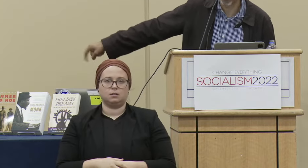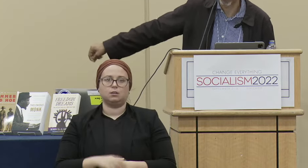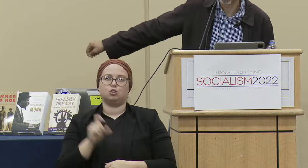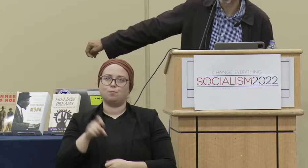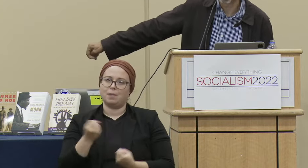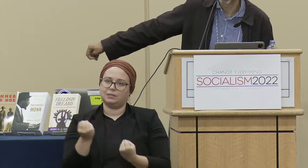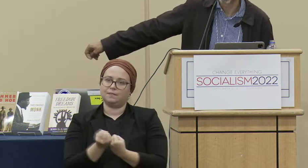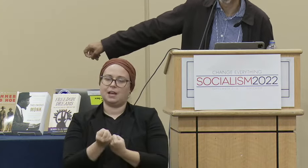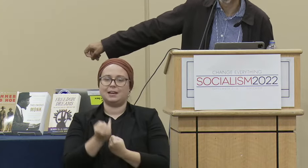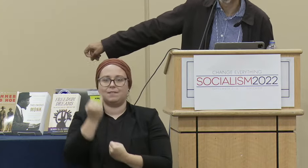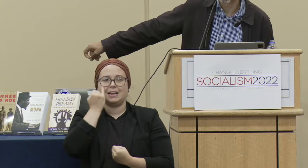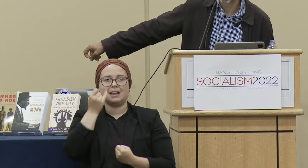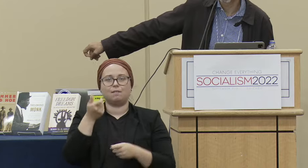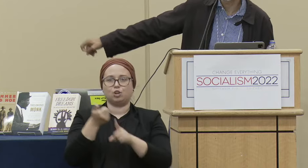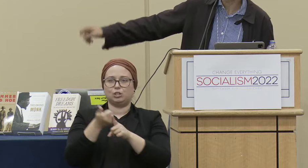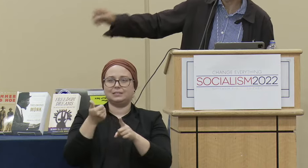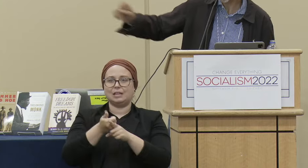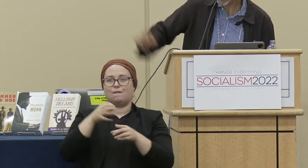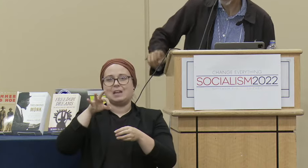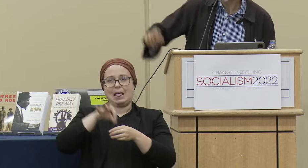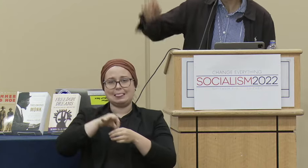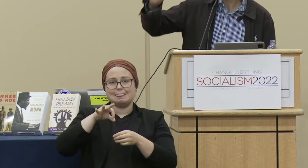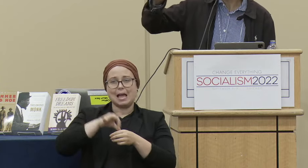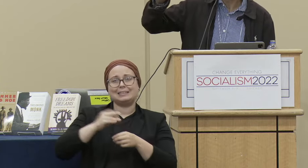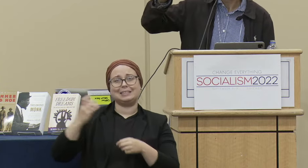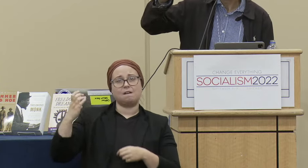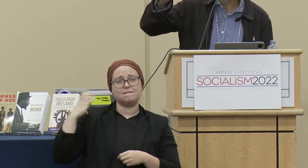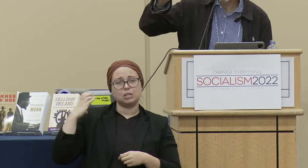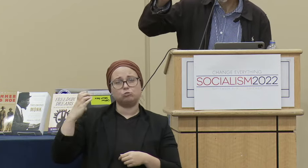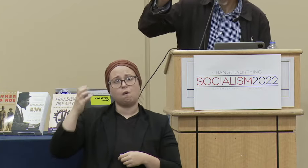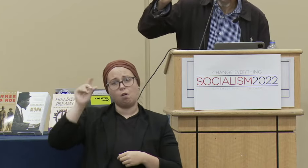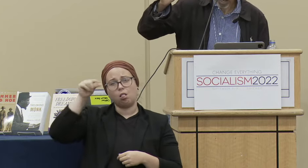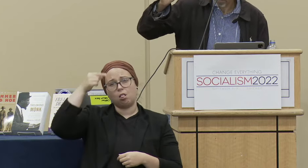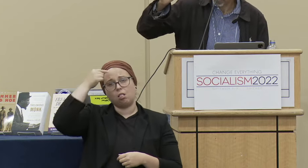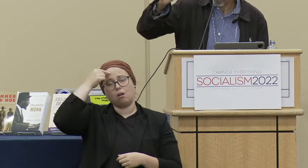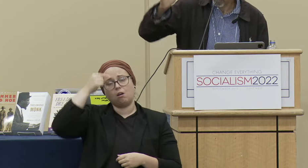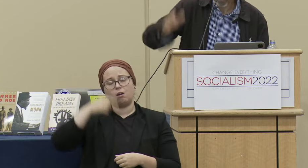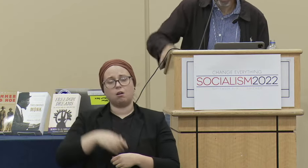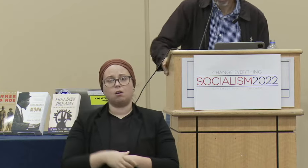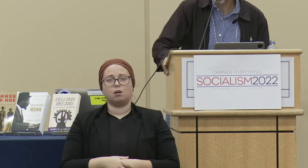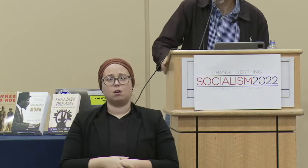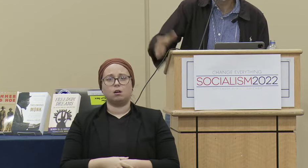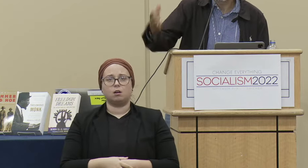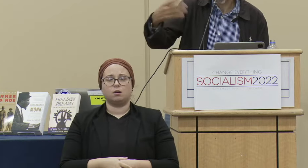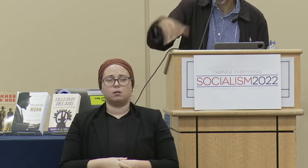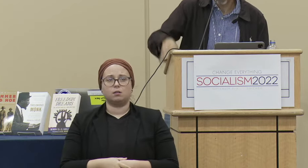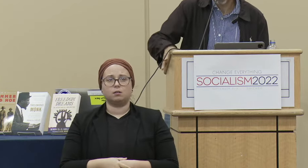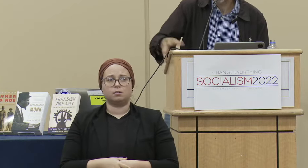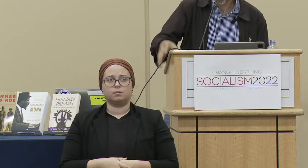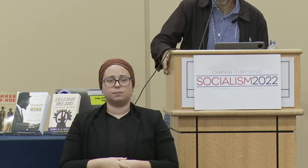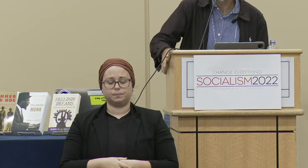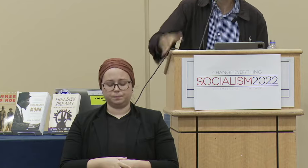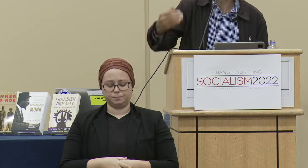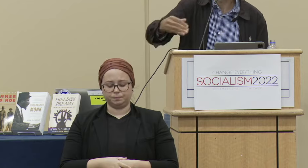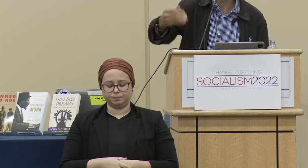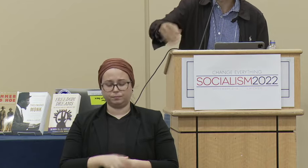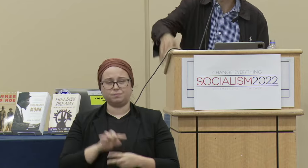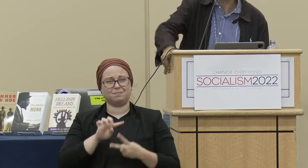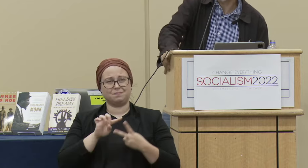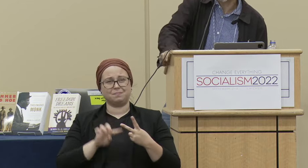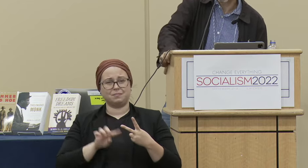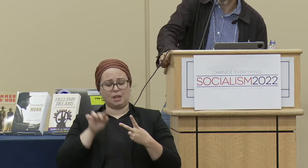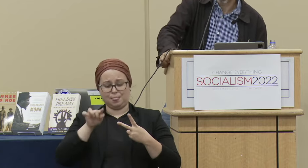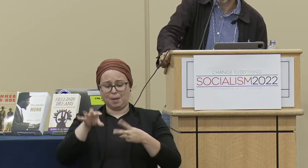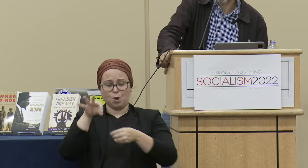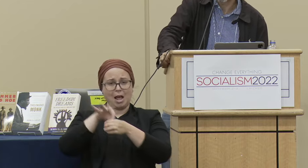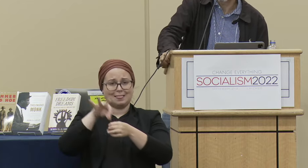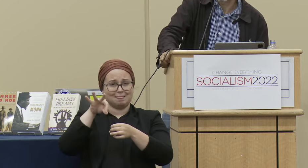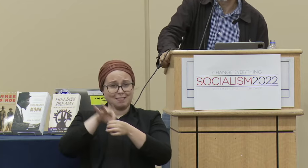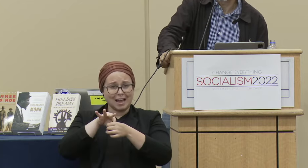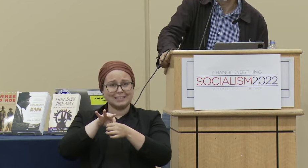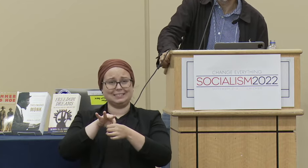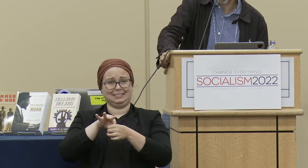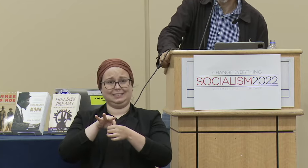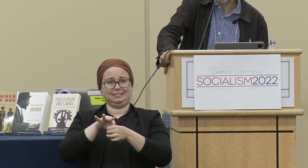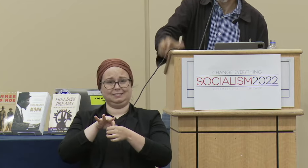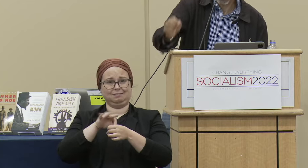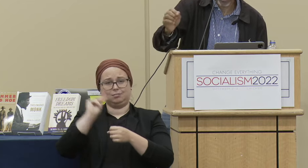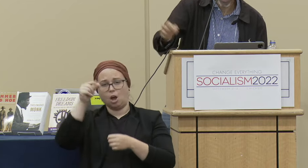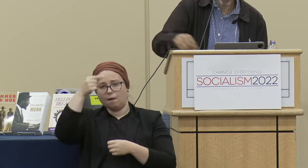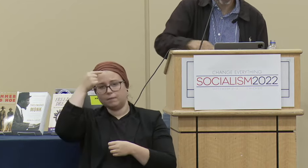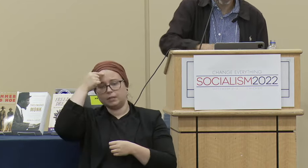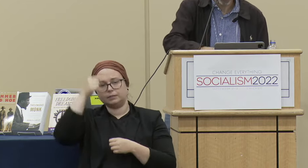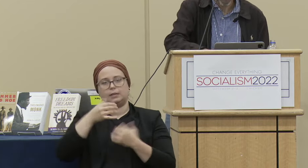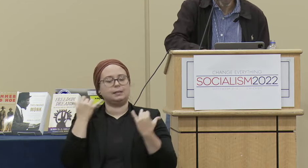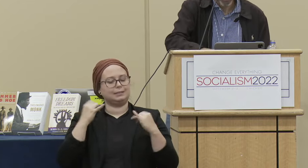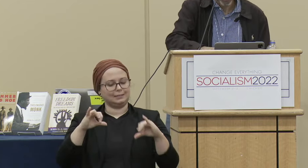power. Even when you are elected officials .